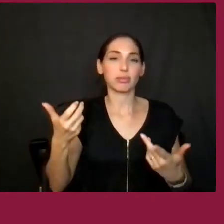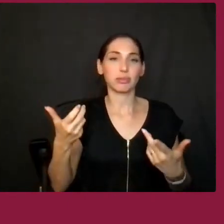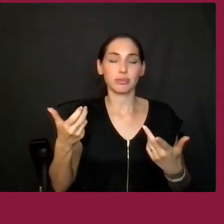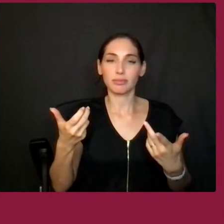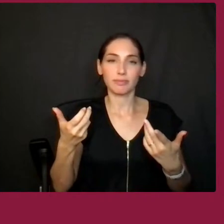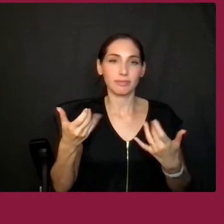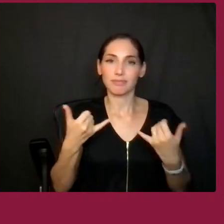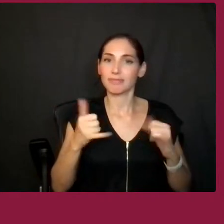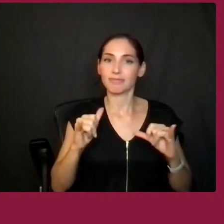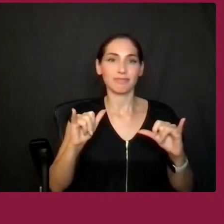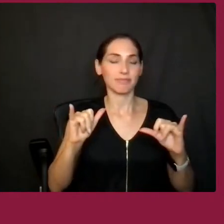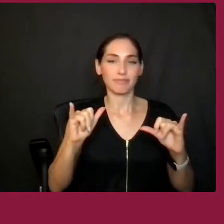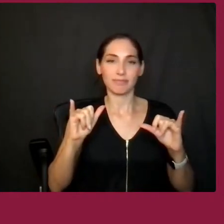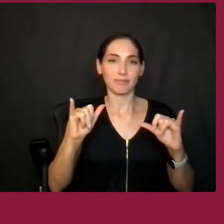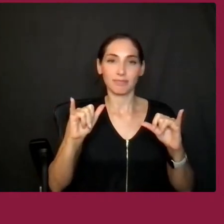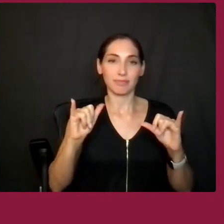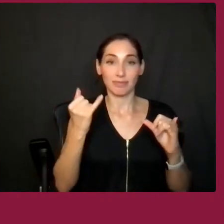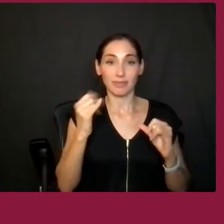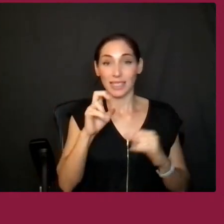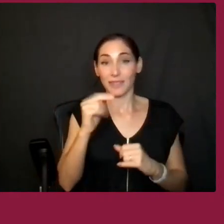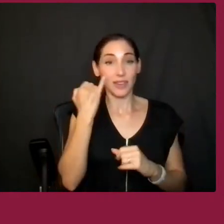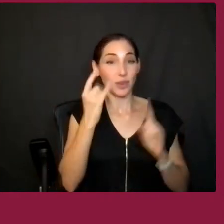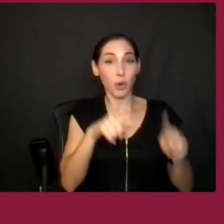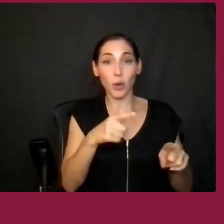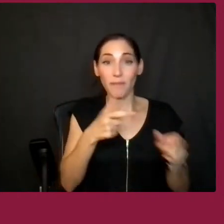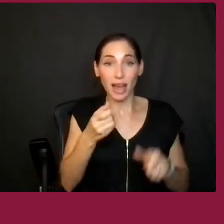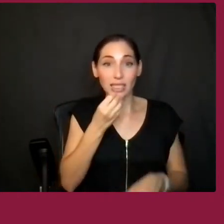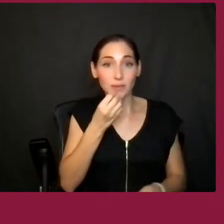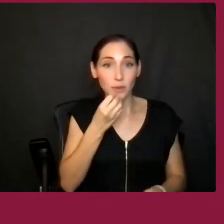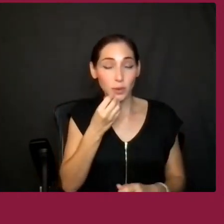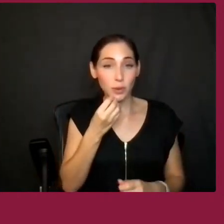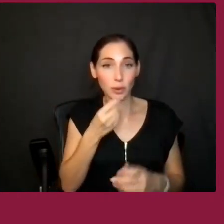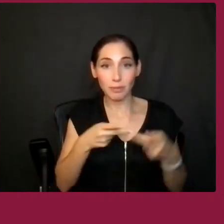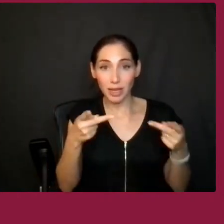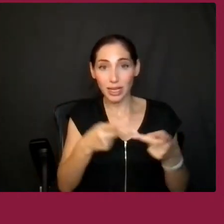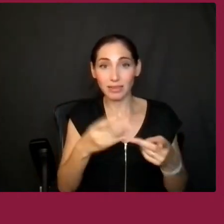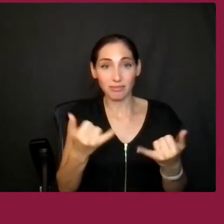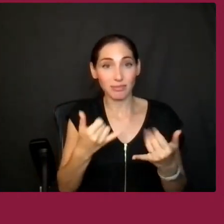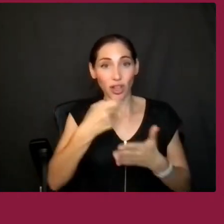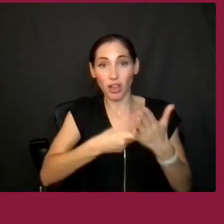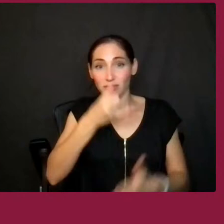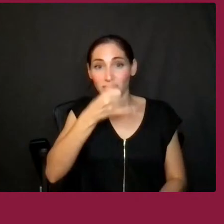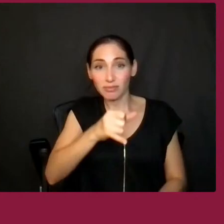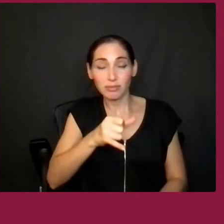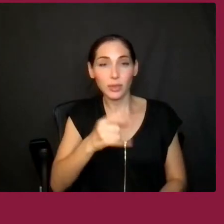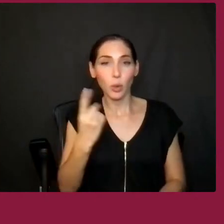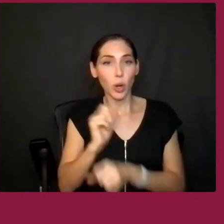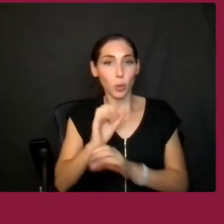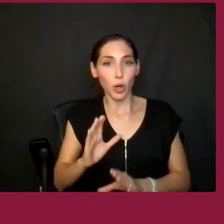particularly if you go to fast food places, it's unbelievable. I had a worker at McDonald's said he can't afford to eat there.